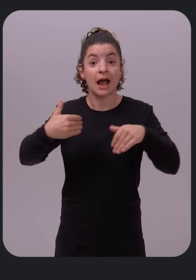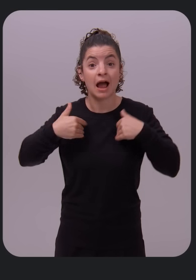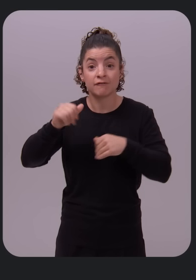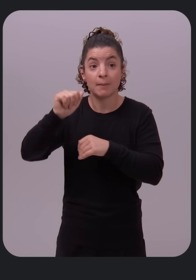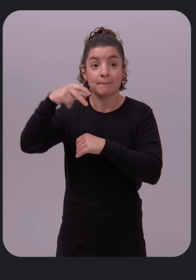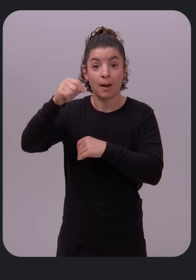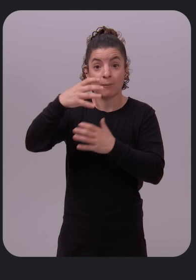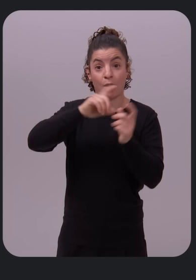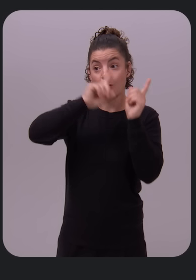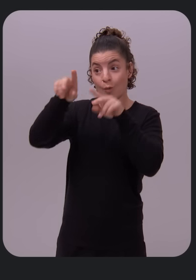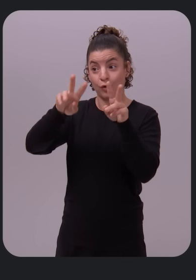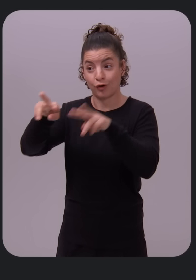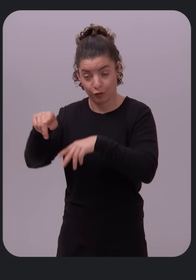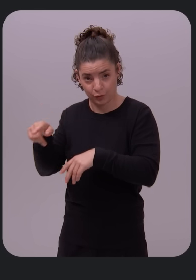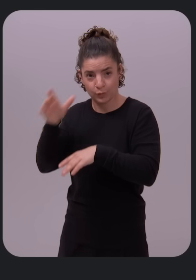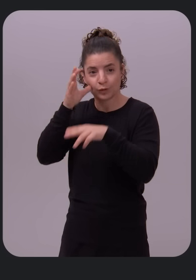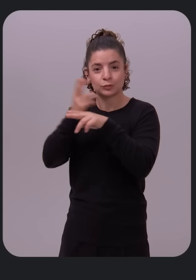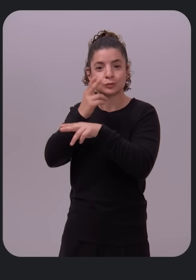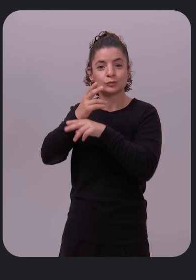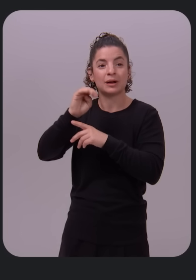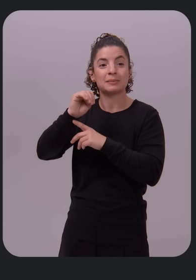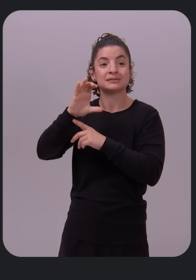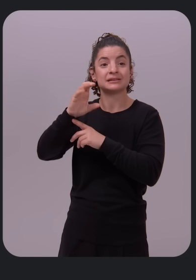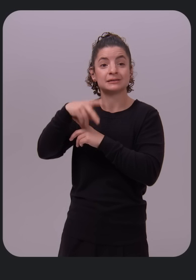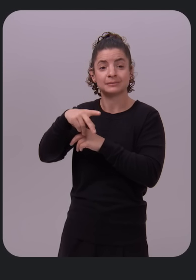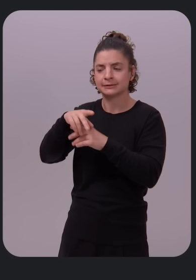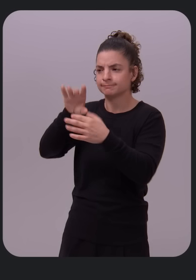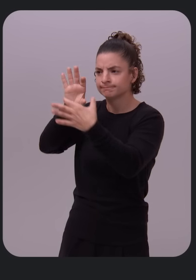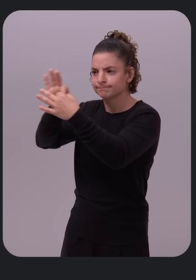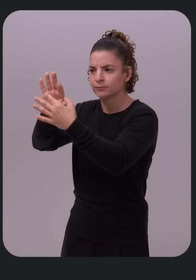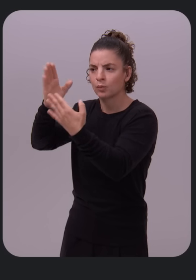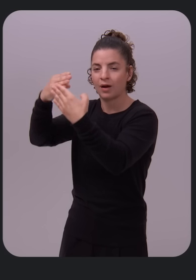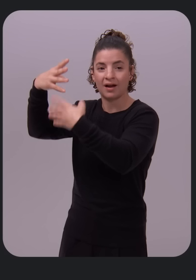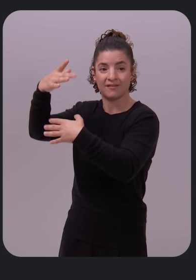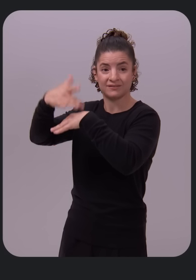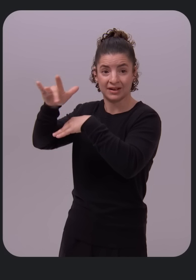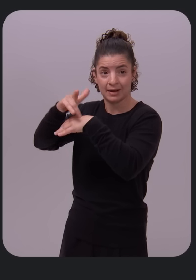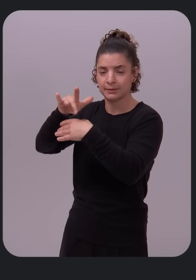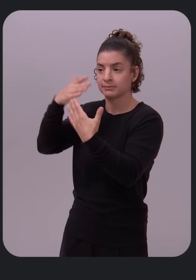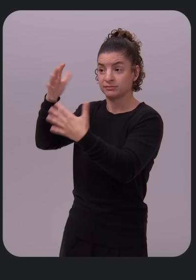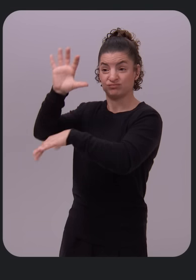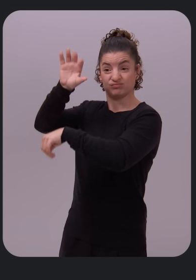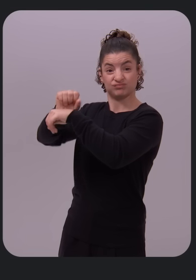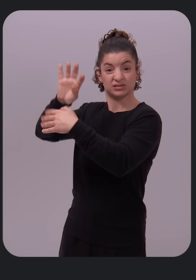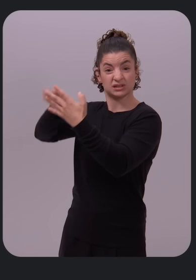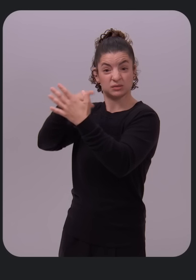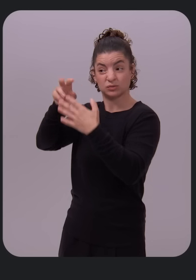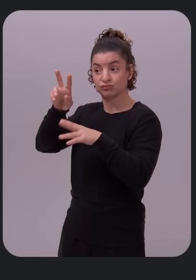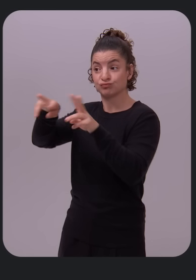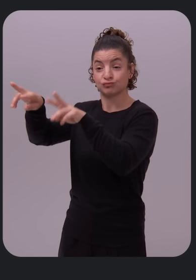Gemini app uses MCP to access the listings, and even schedule a tour on your behalf.